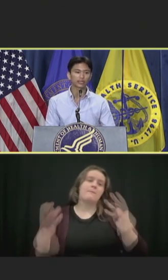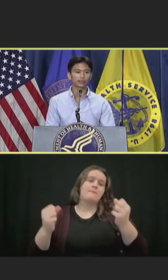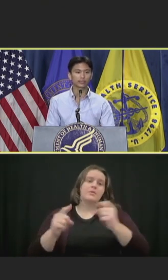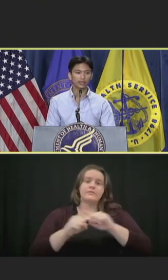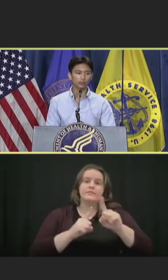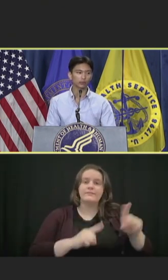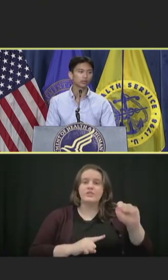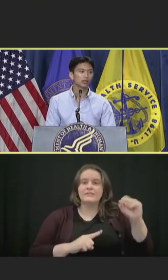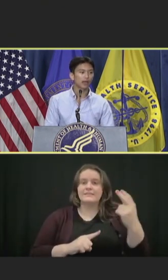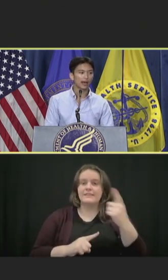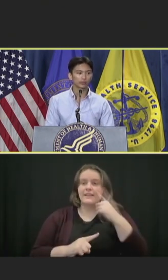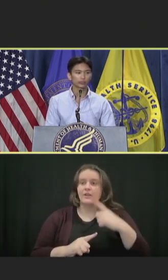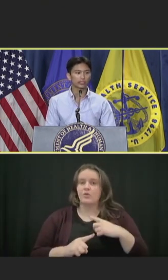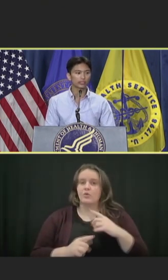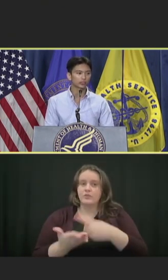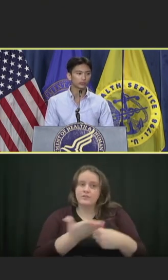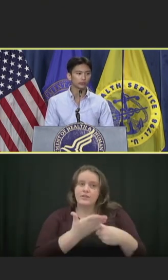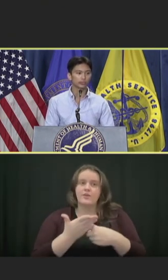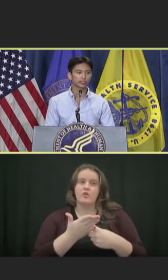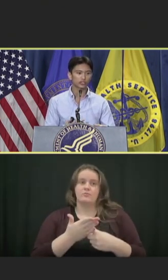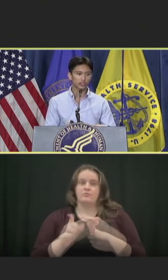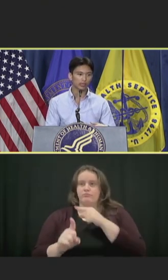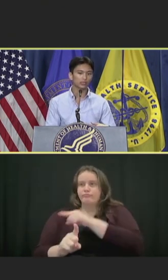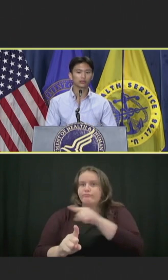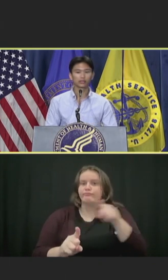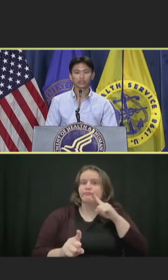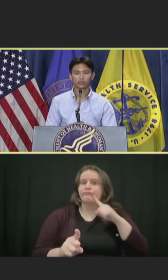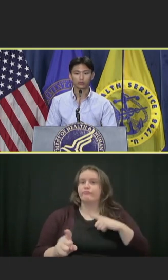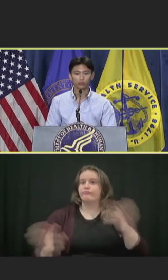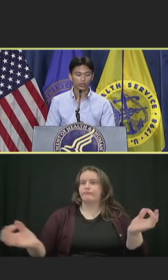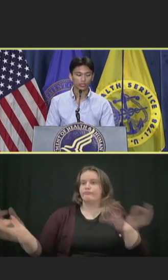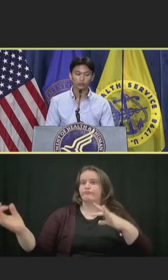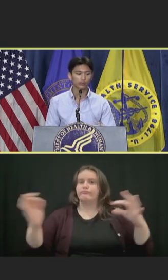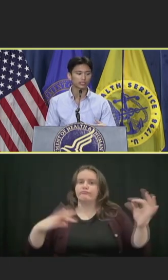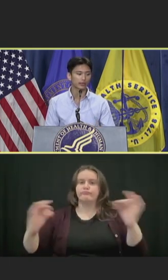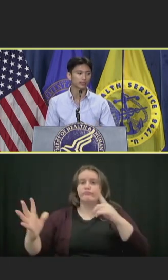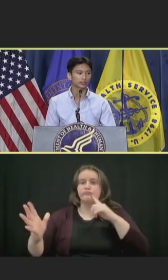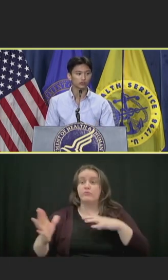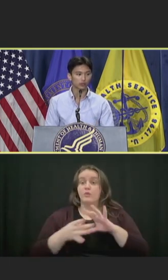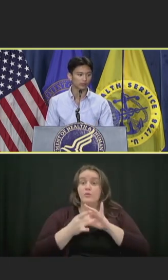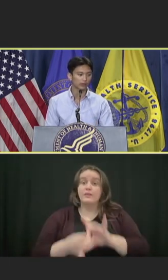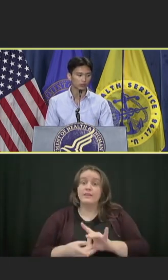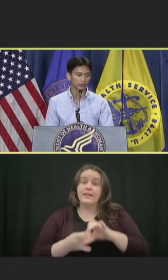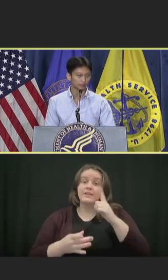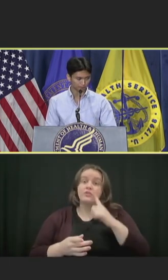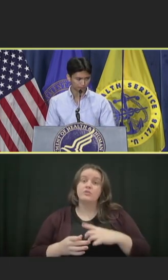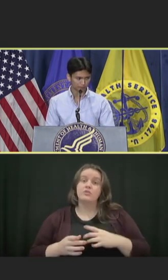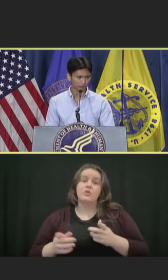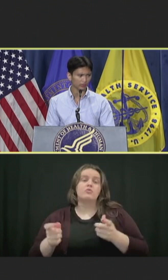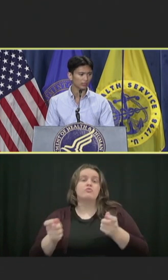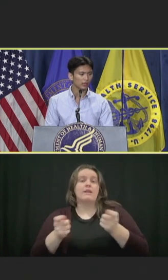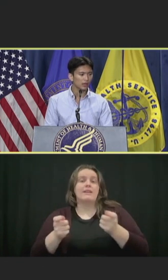the table as it relates to decision making in regulatory science and drug development.